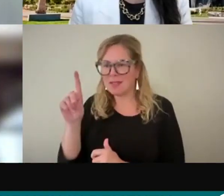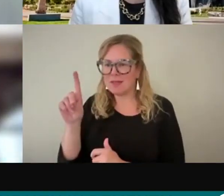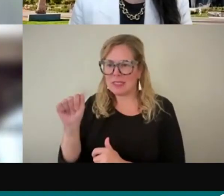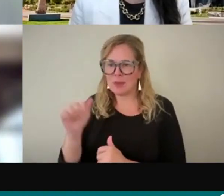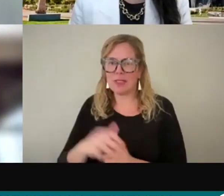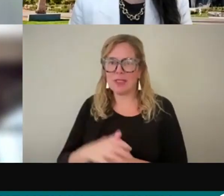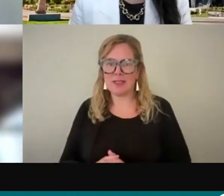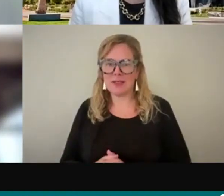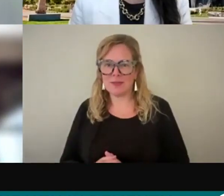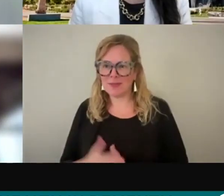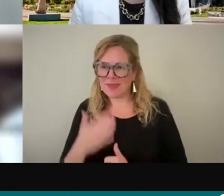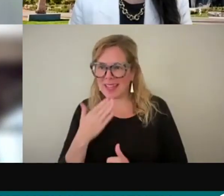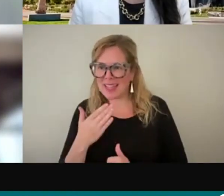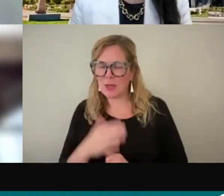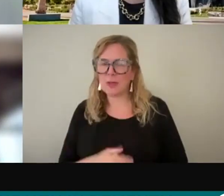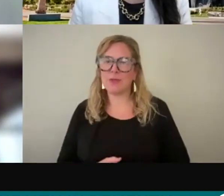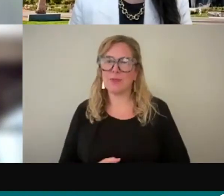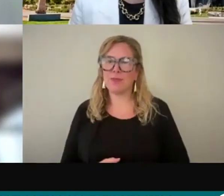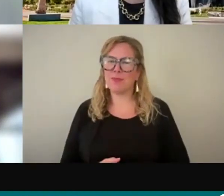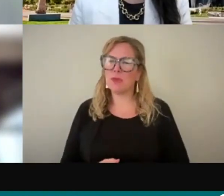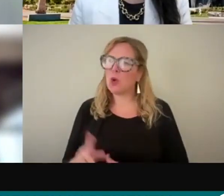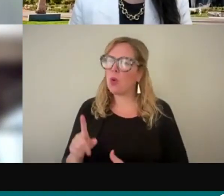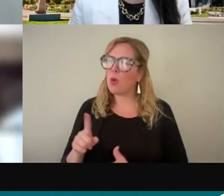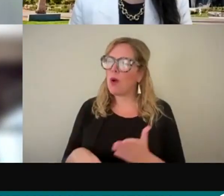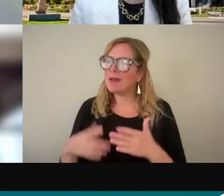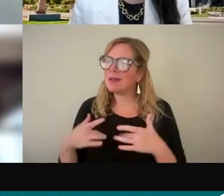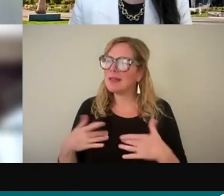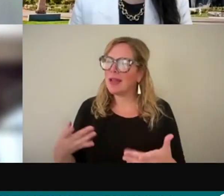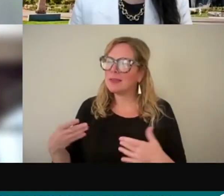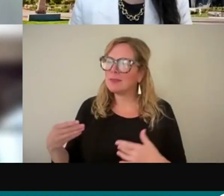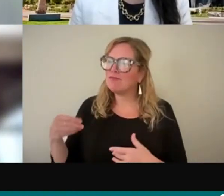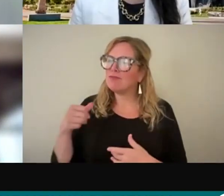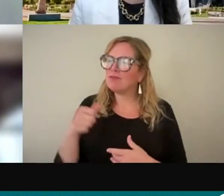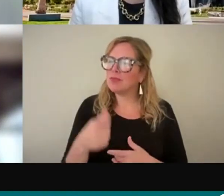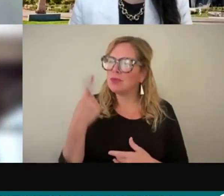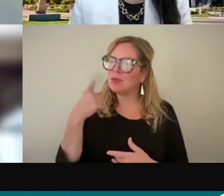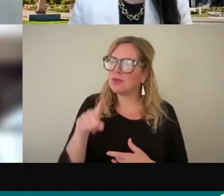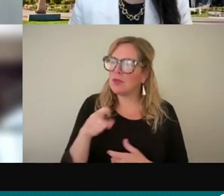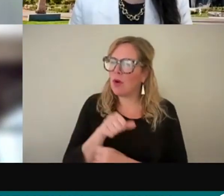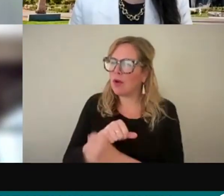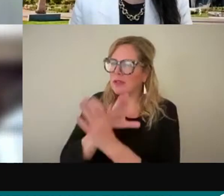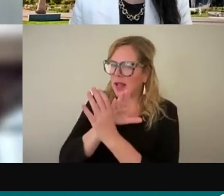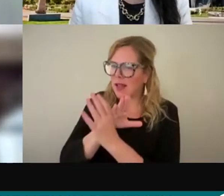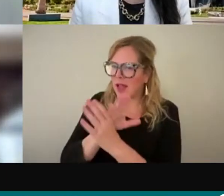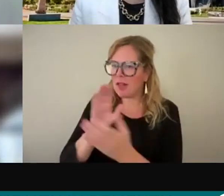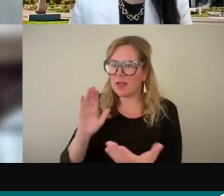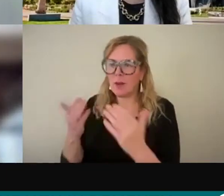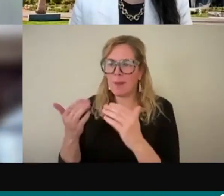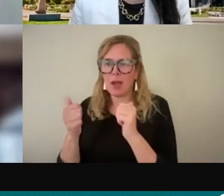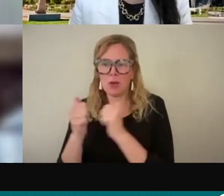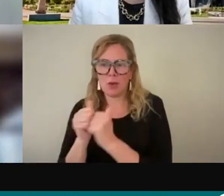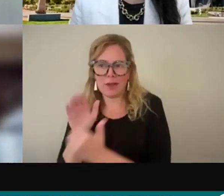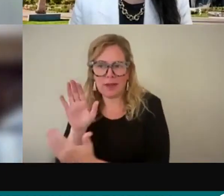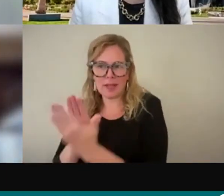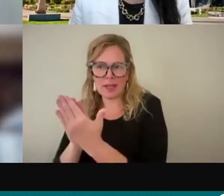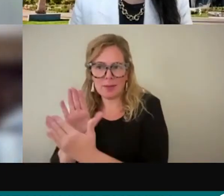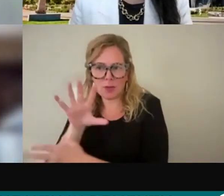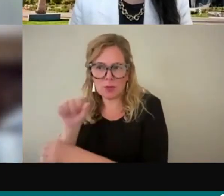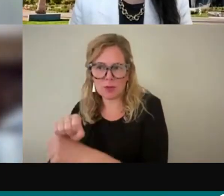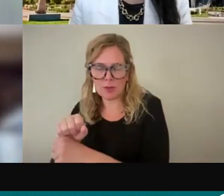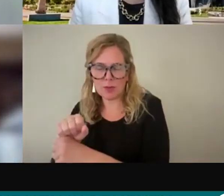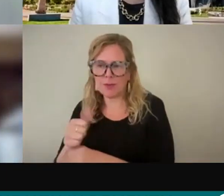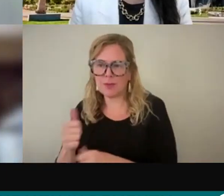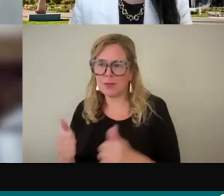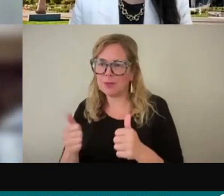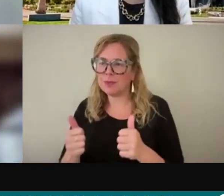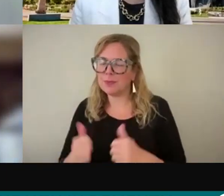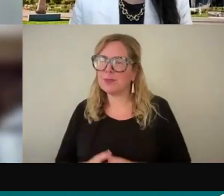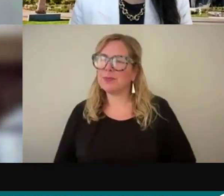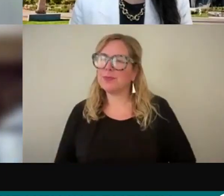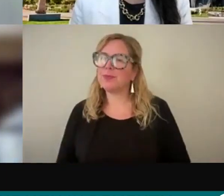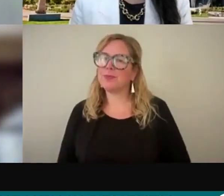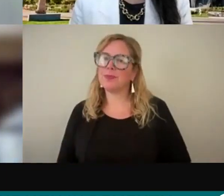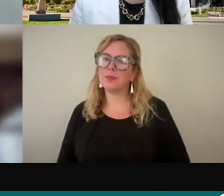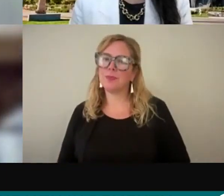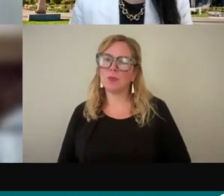reimbursement generally for a video or phone visit compared to clinic visits? Thank you.